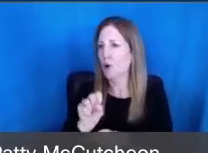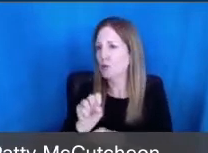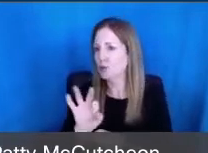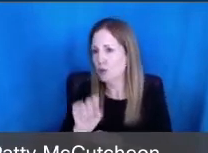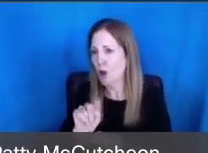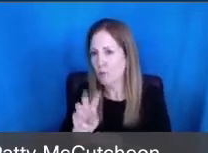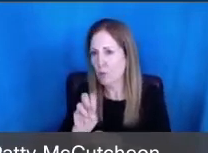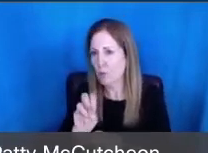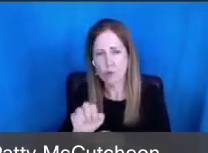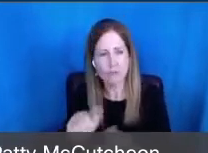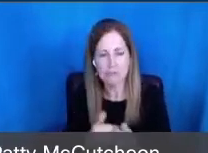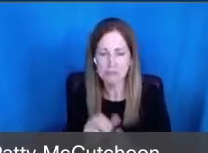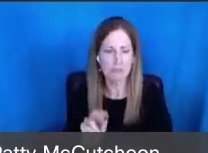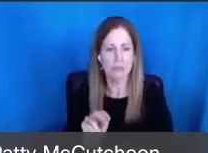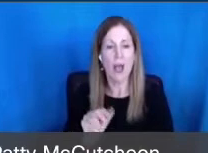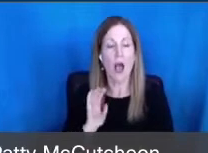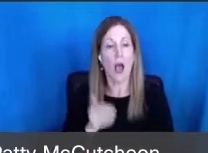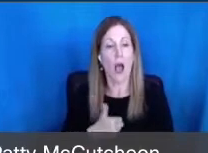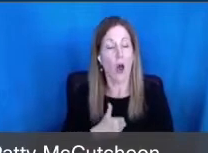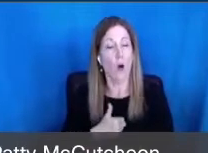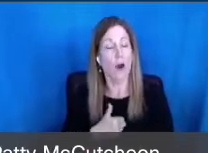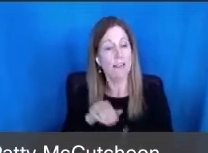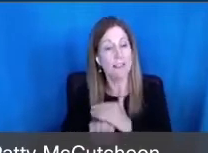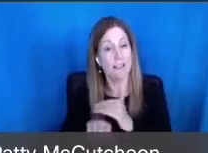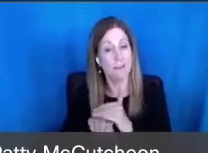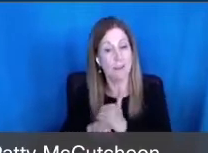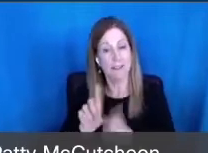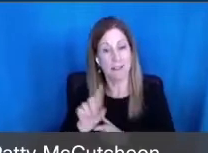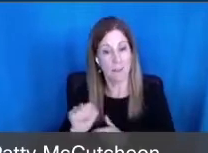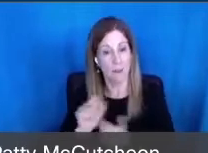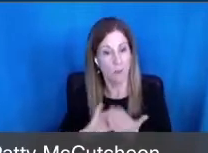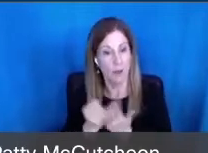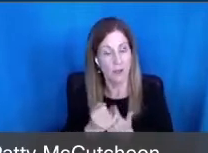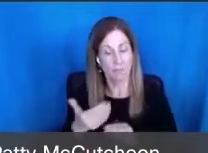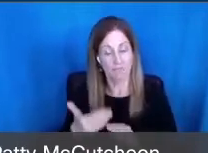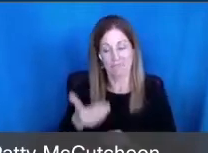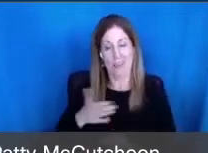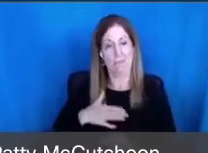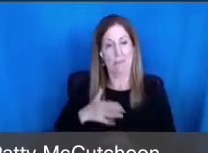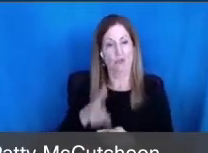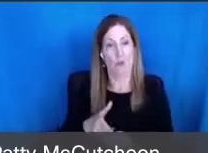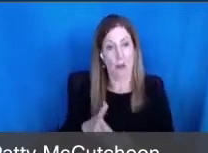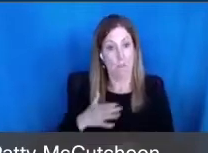Our efforts in our accessibility project actually precede my joining of the agency. The creation of my position was actually a result